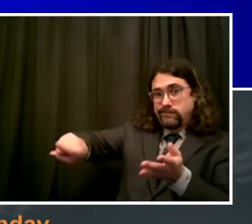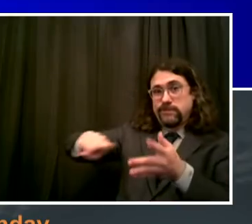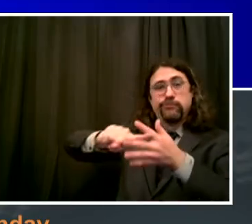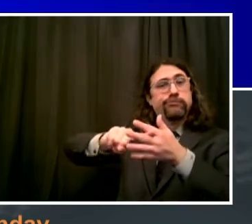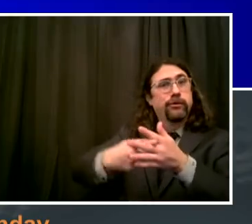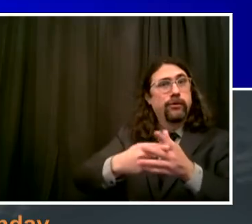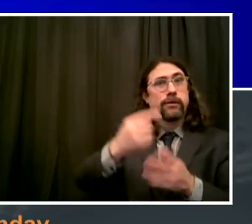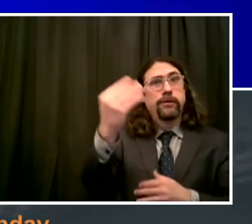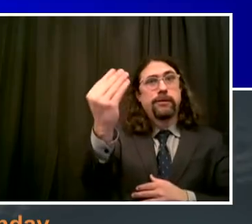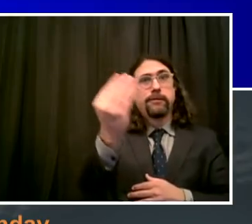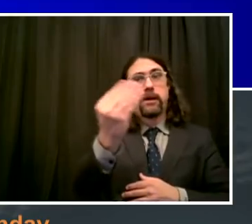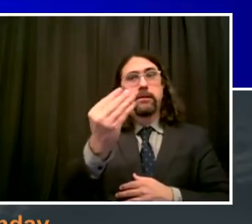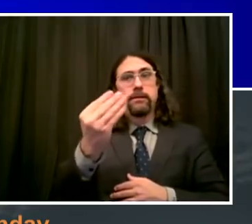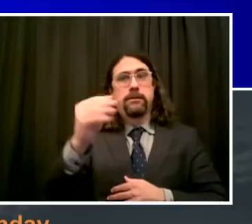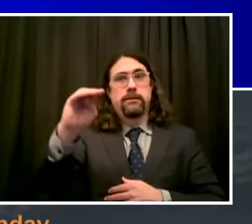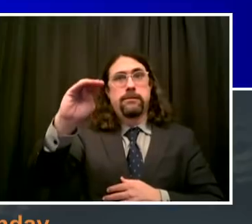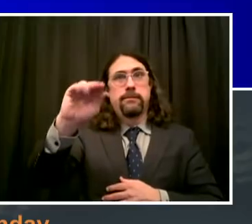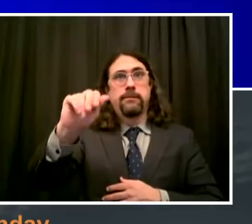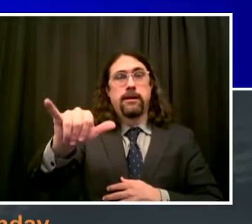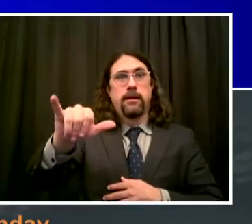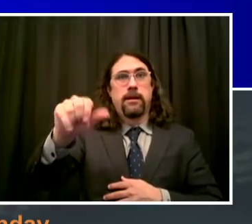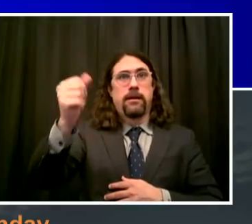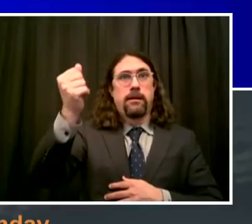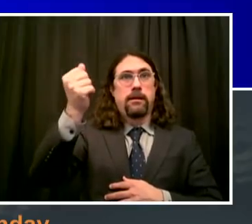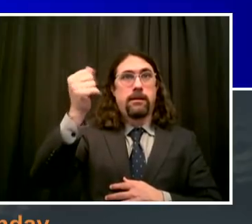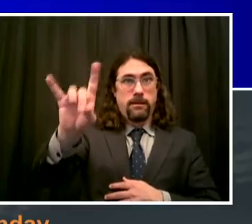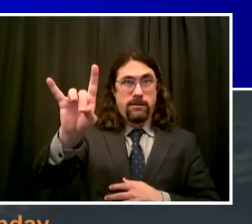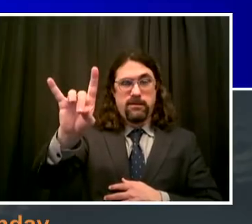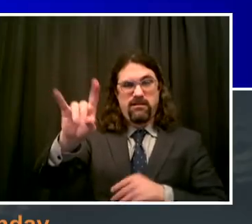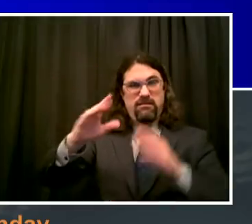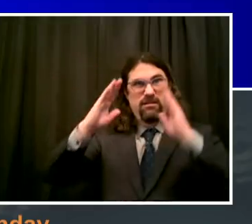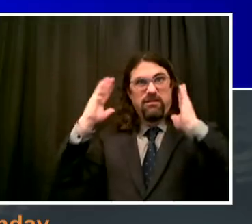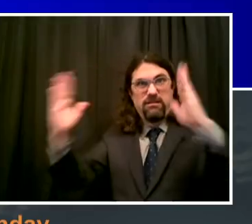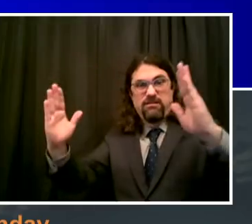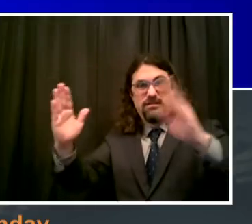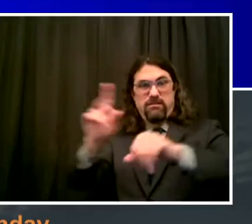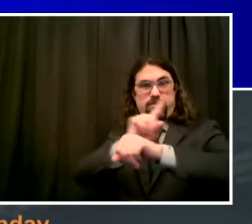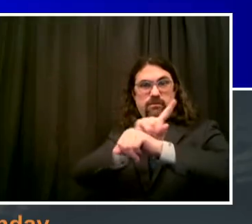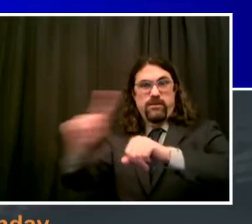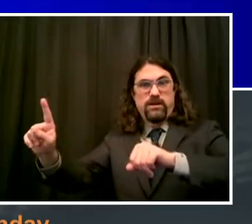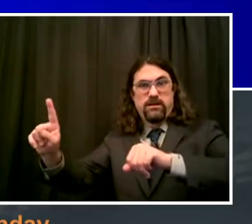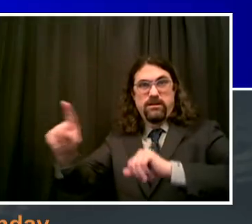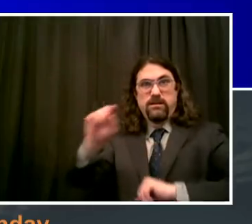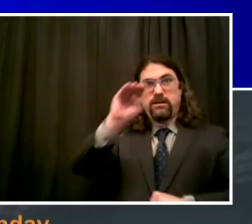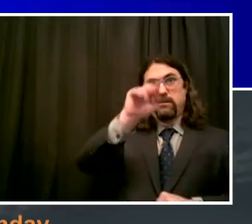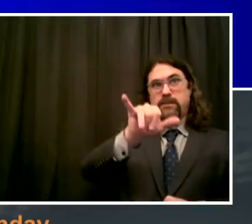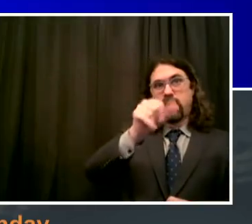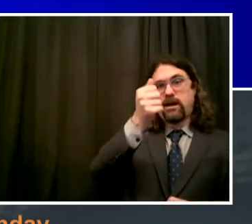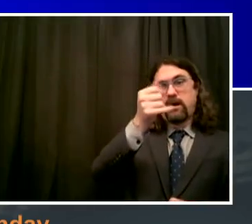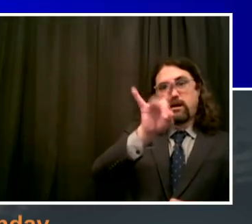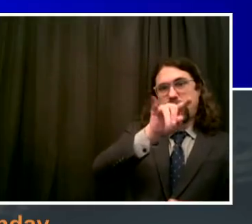THROUGH THE END FO THAT EWEK.